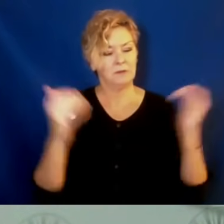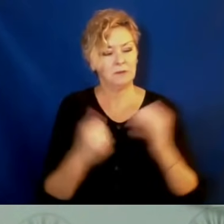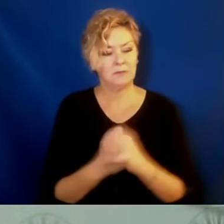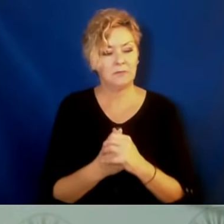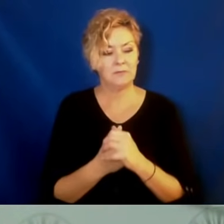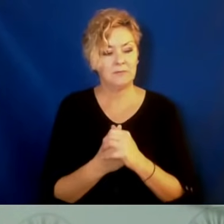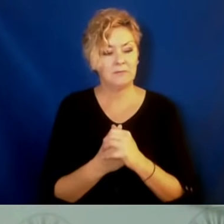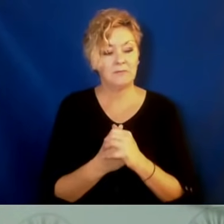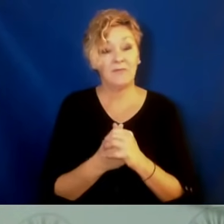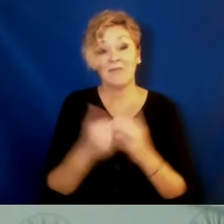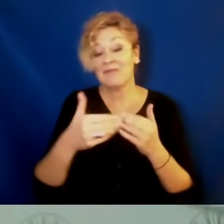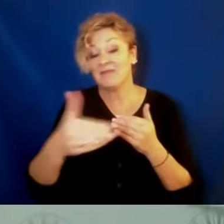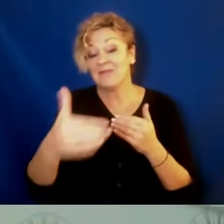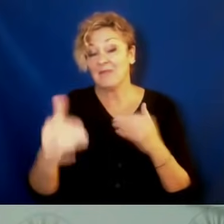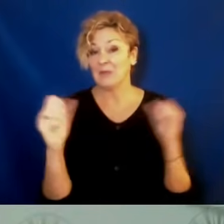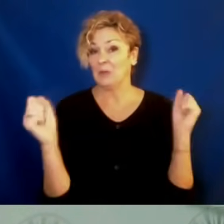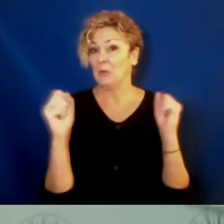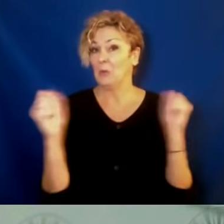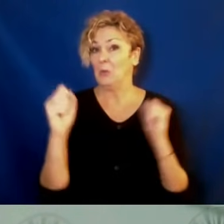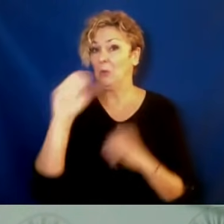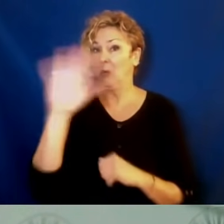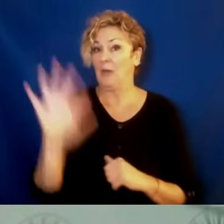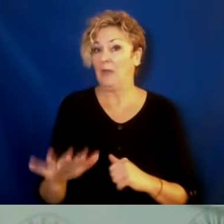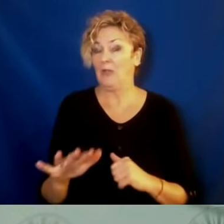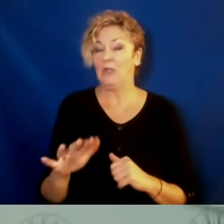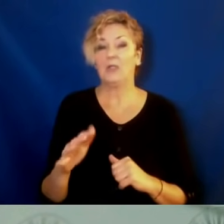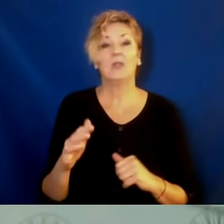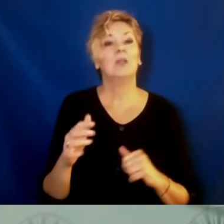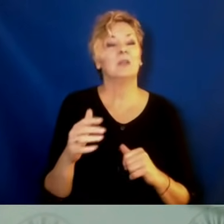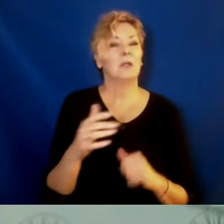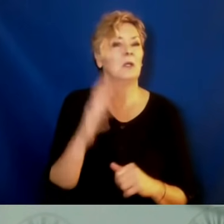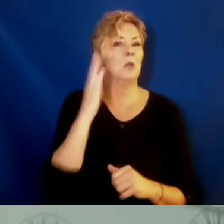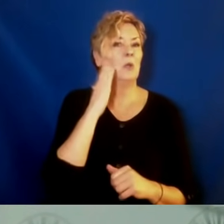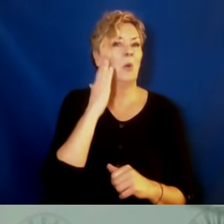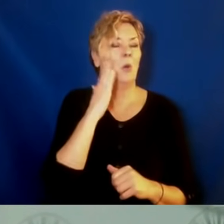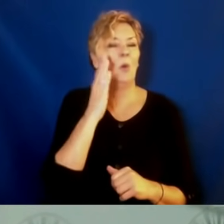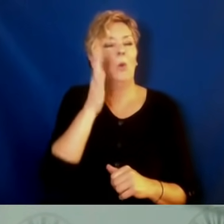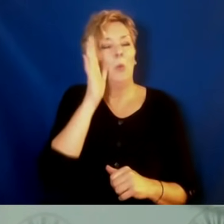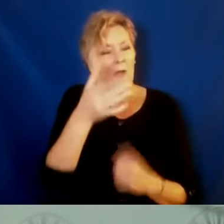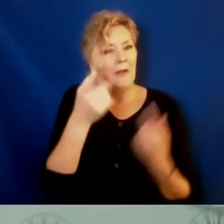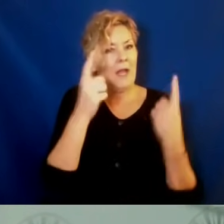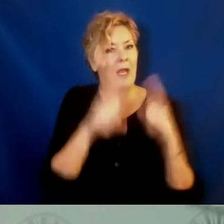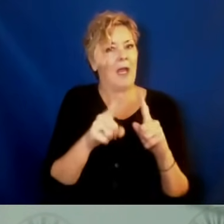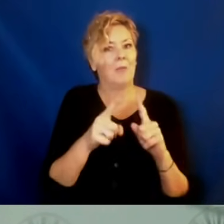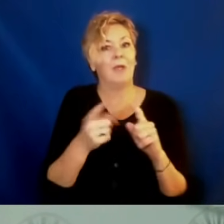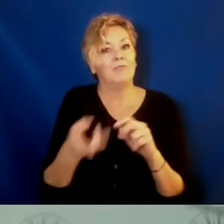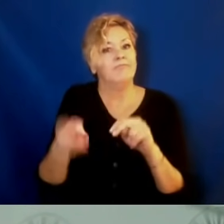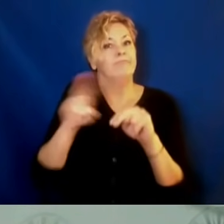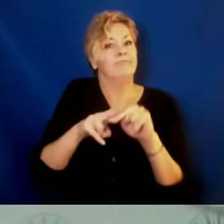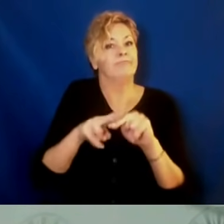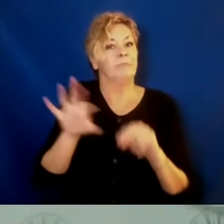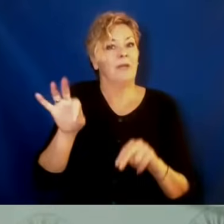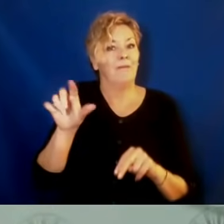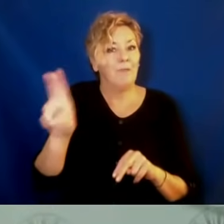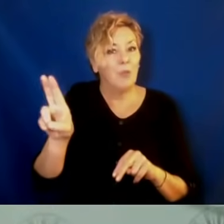Our goal is to continue to minimize illicit death keeping as much as possible open and active in our communities.